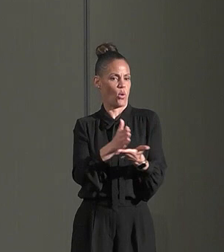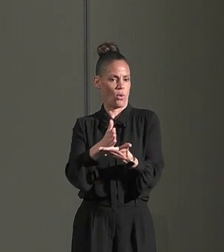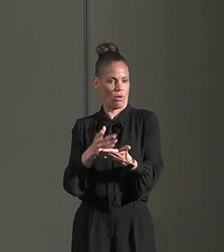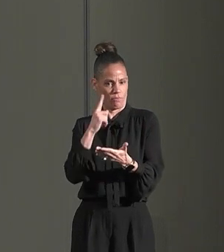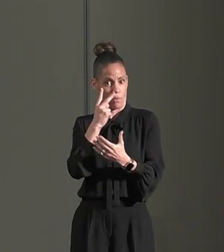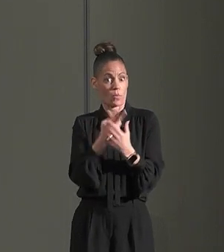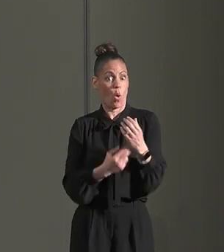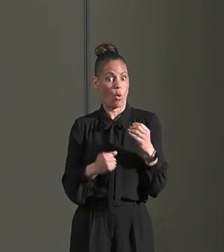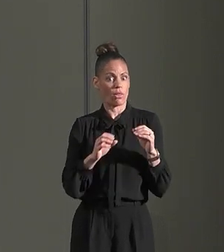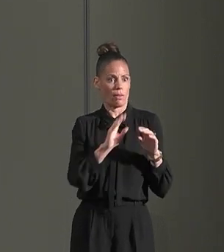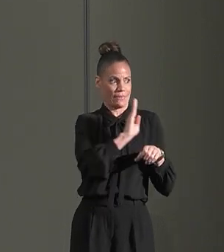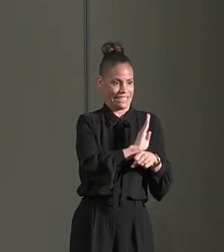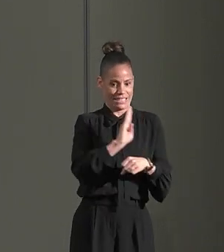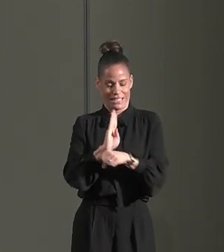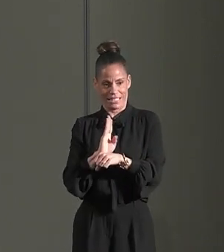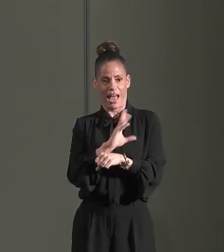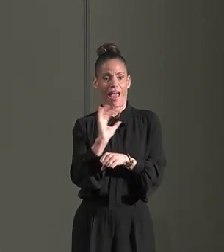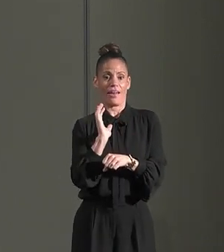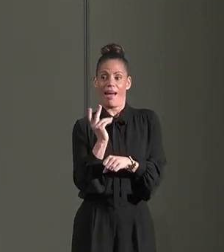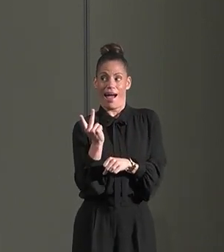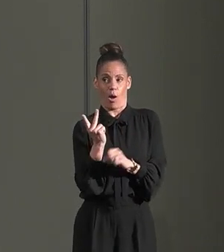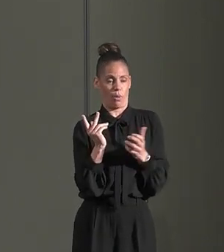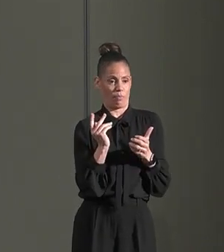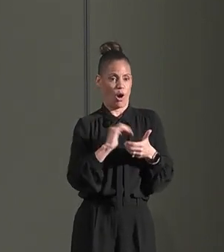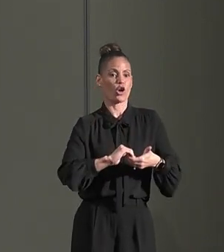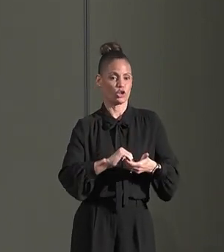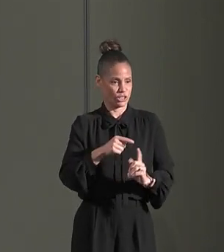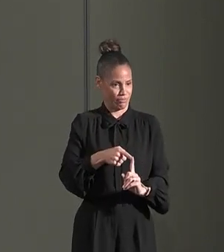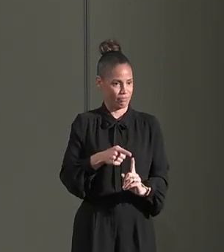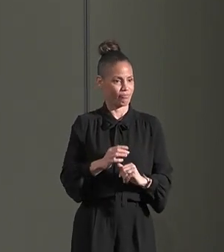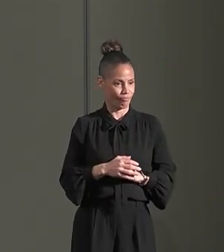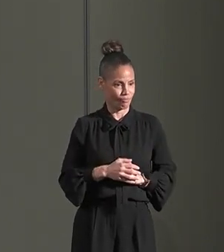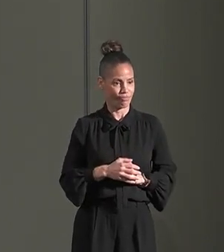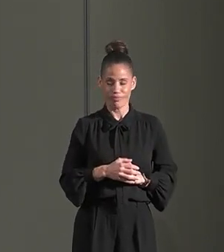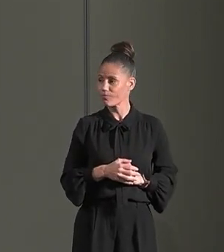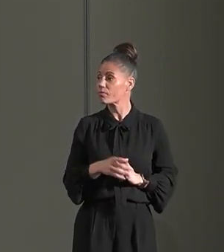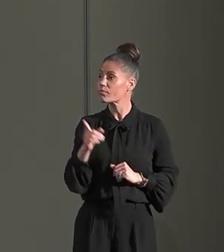from the kind of partnership we have. >> RICK JOHNSON: I would add, we don't